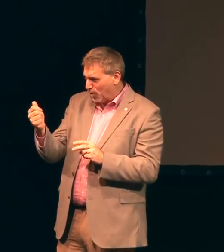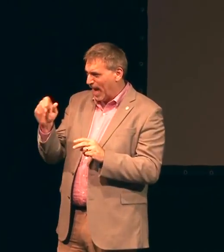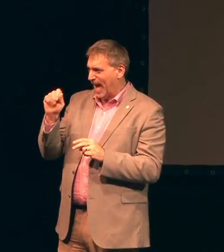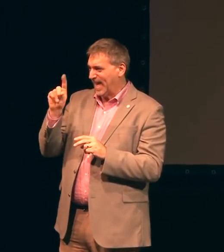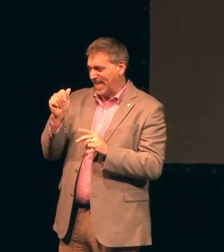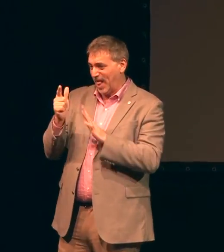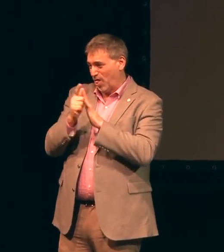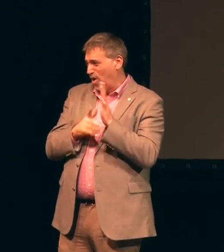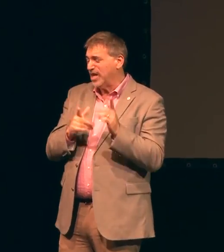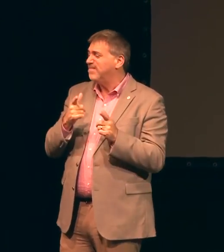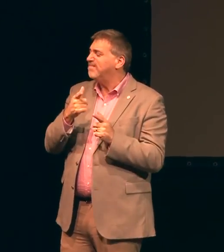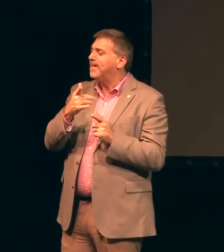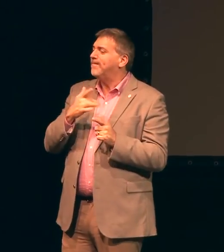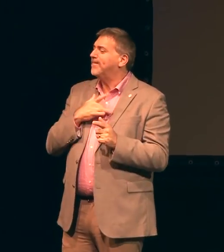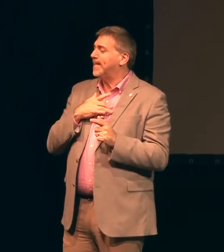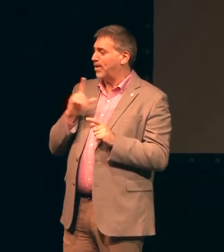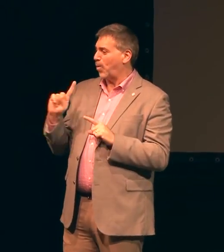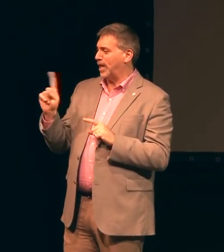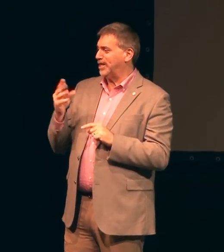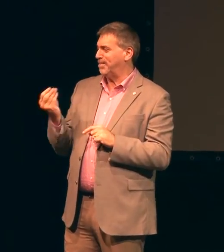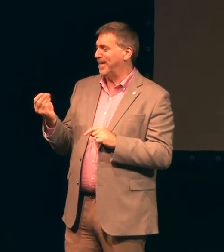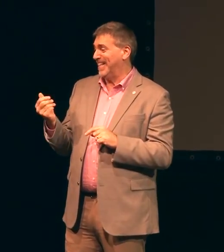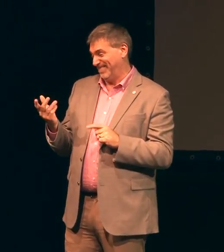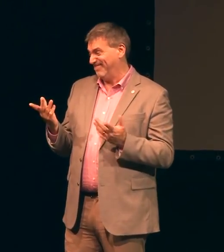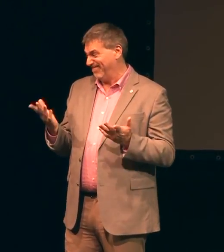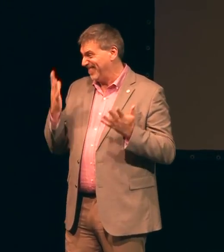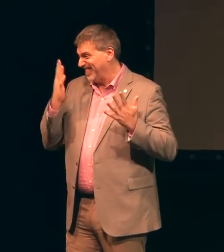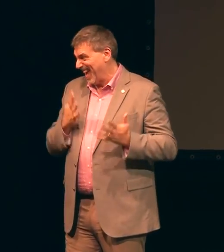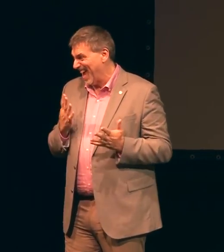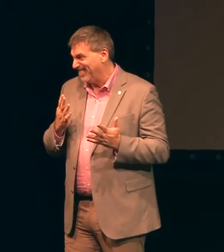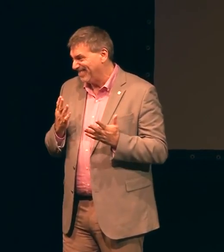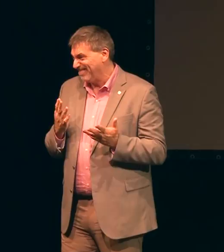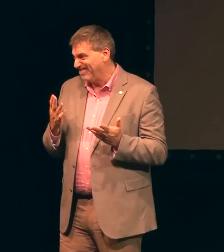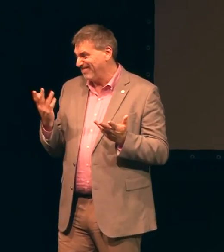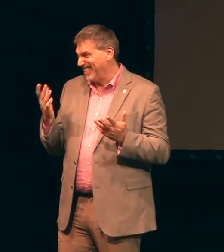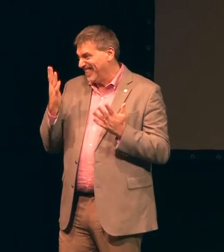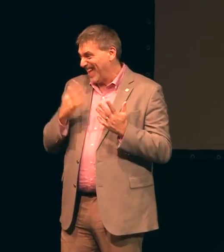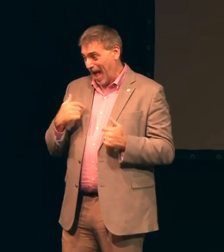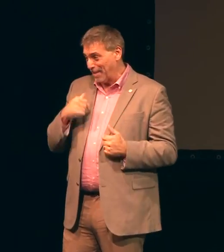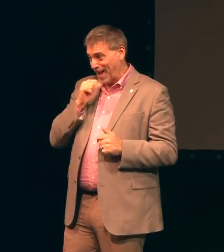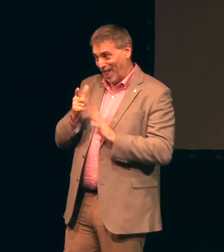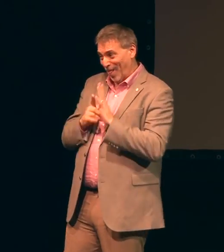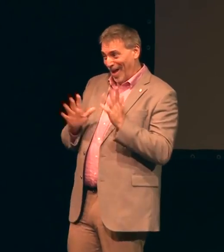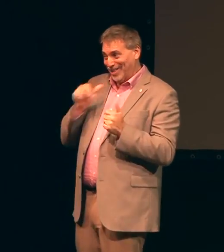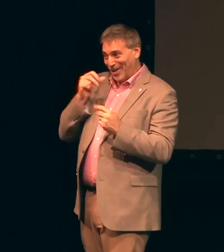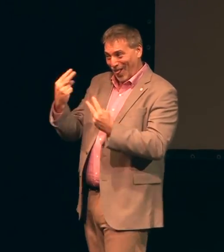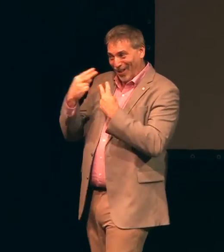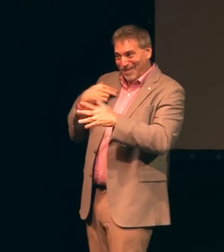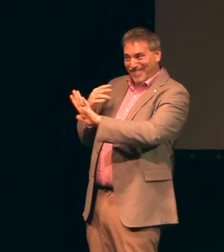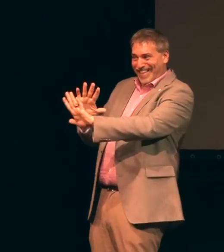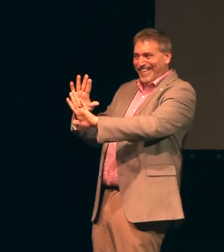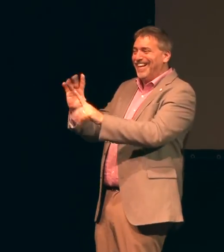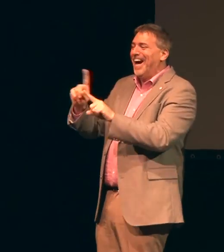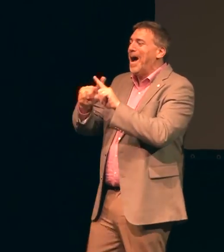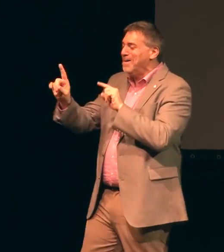Disabilities Act law. There are only a few lawyers that have a focus on that. They go where the money is. It's sad, don't look at me,